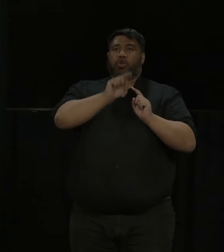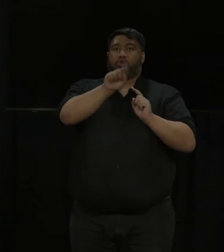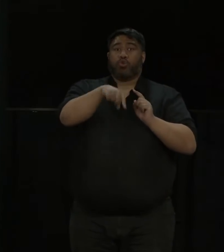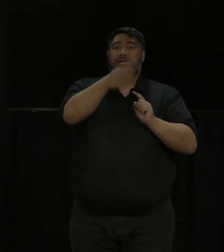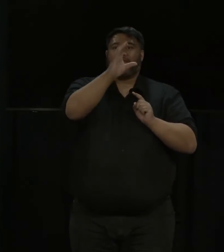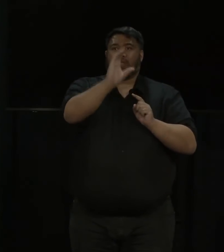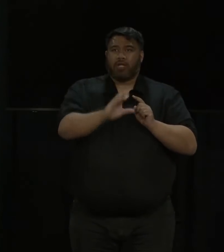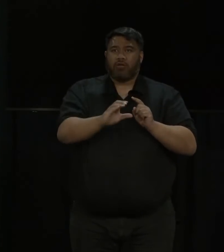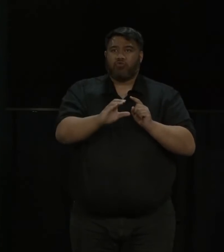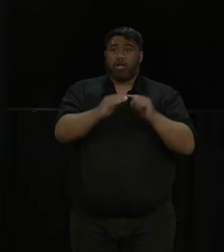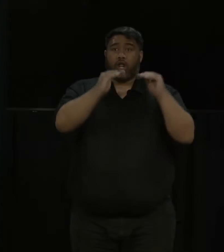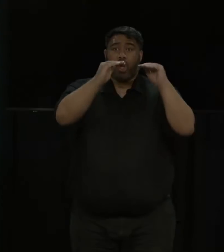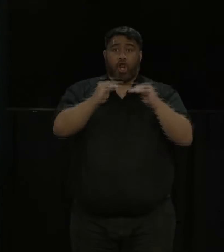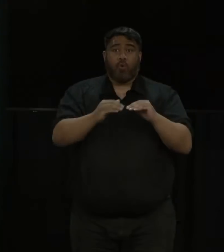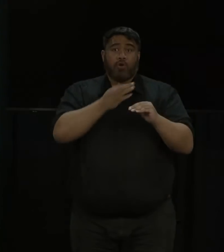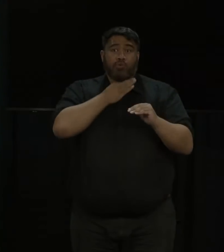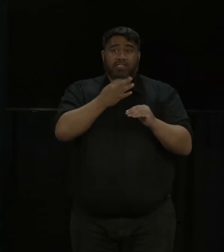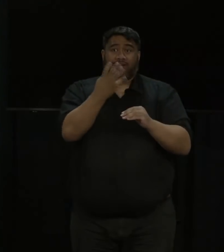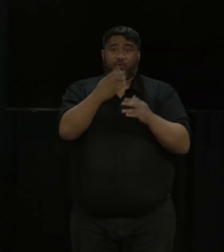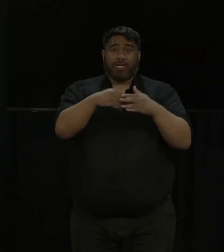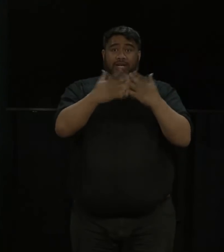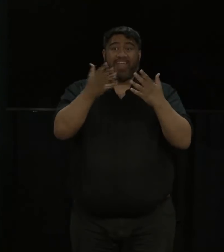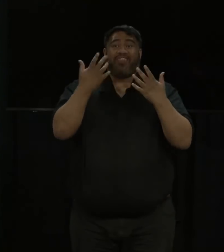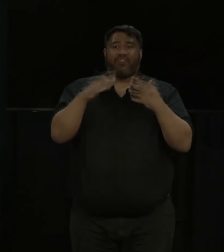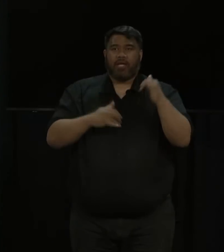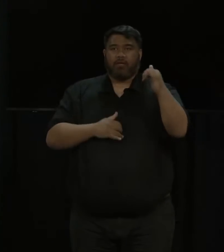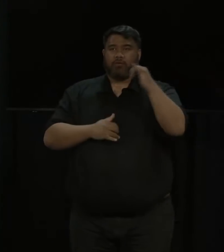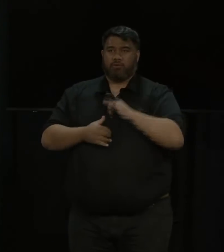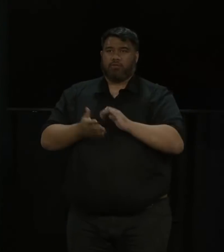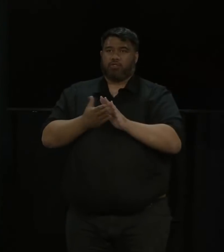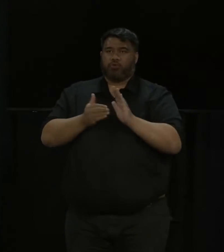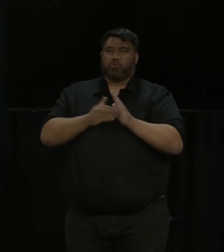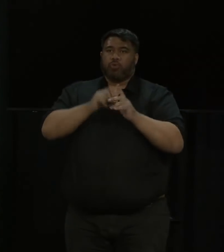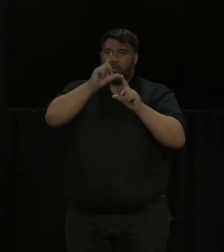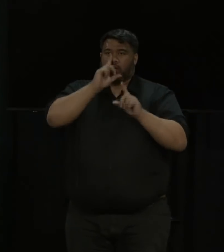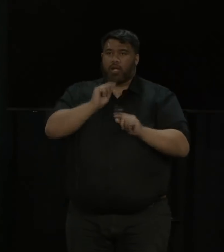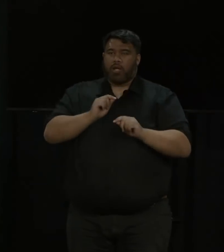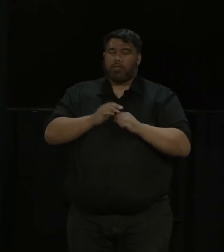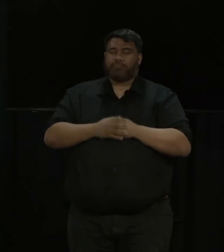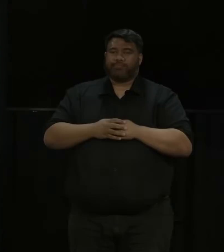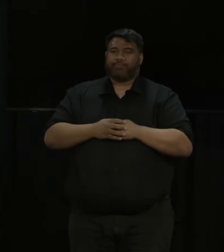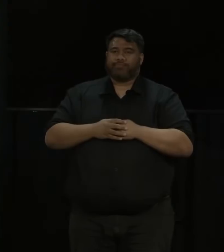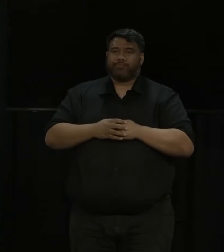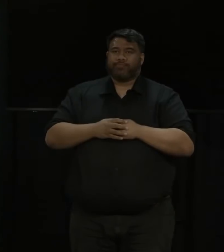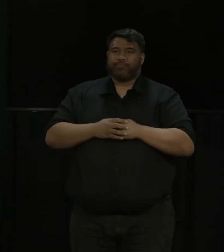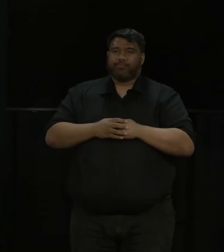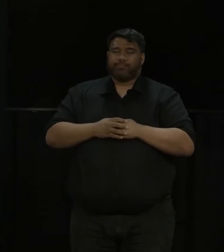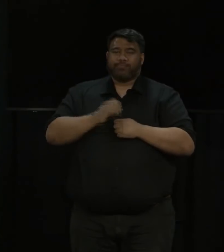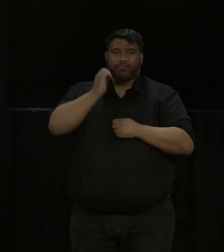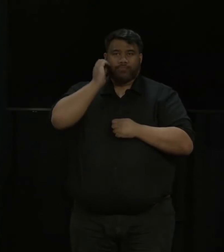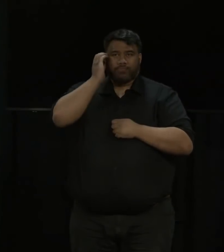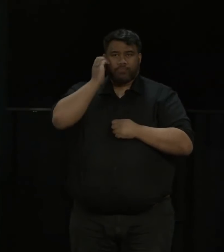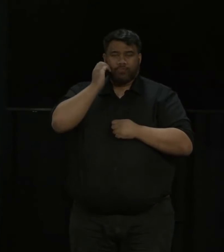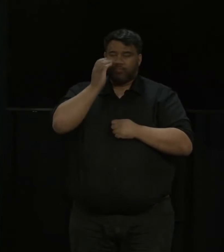spend, all other travellers from PNG must spend 14 days in a non-very high risk country before coming to New Zealand